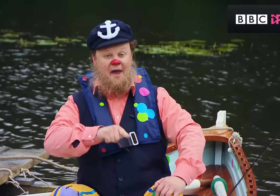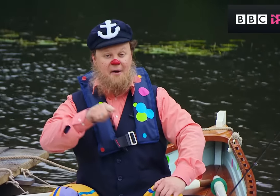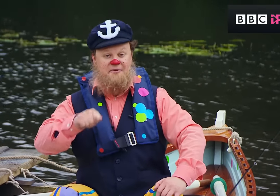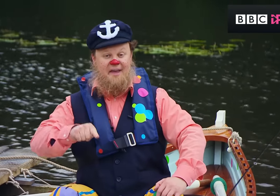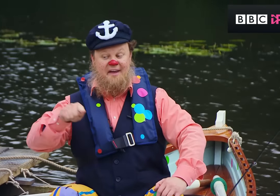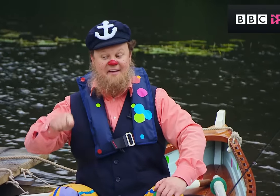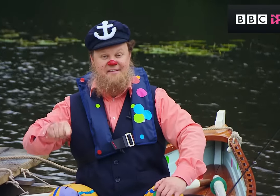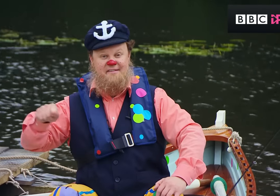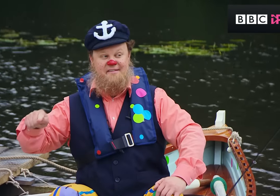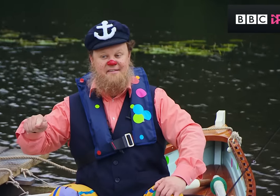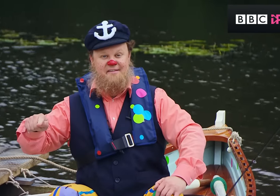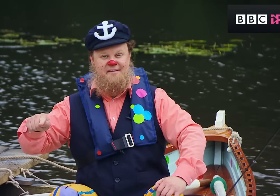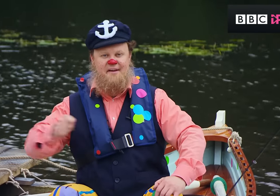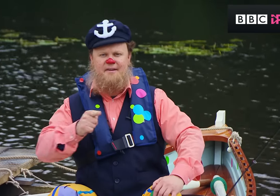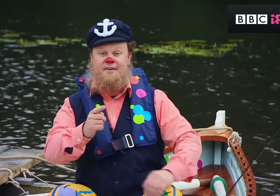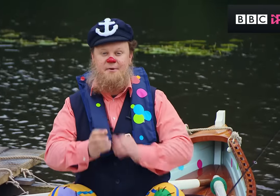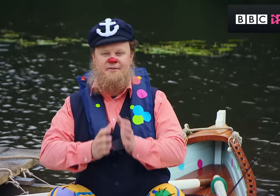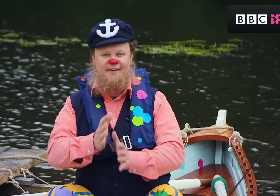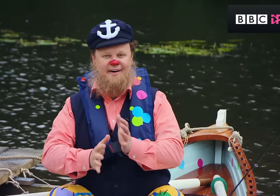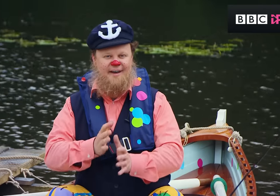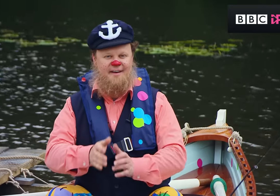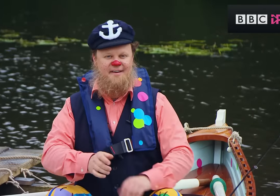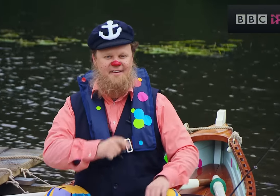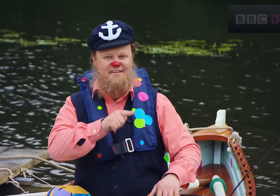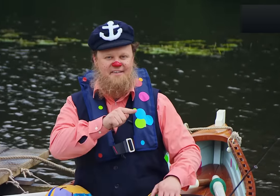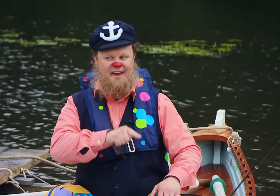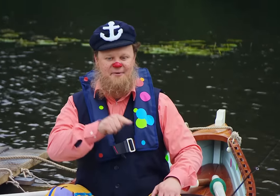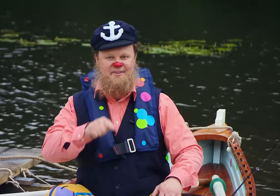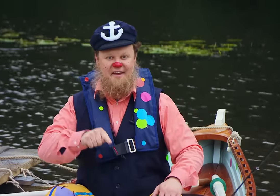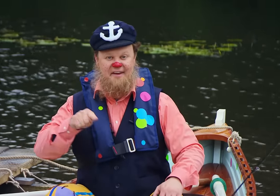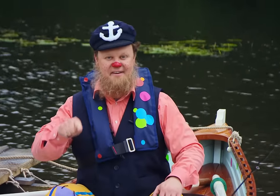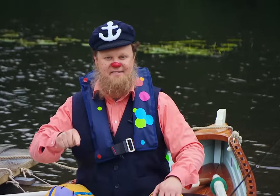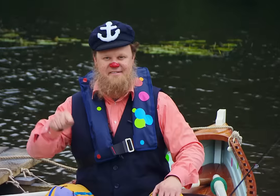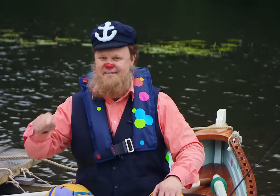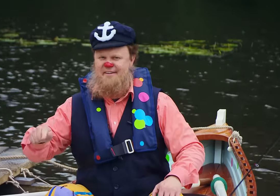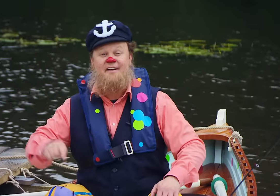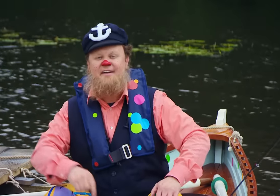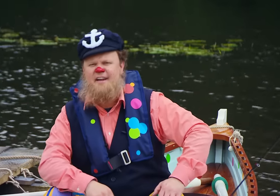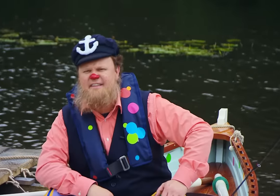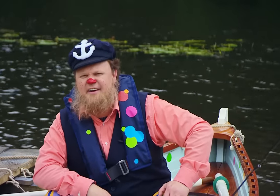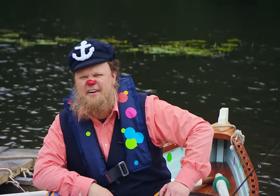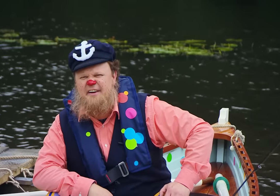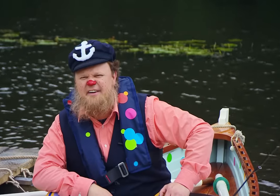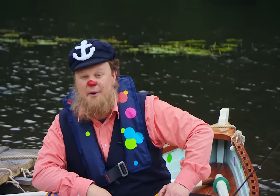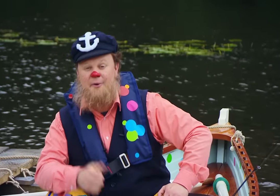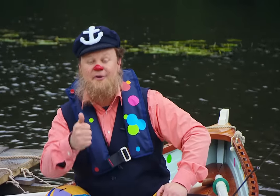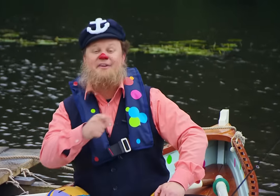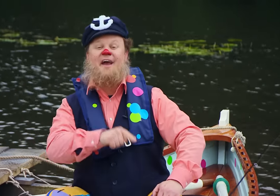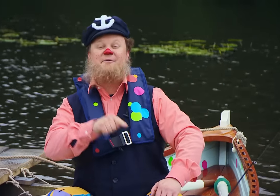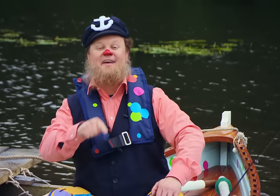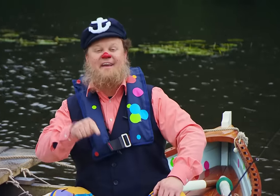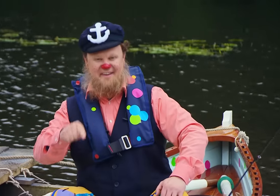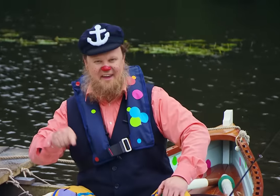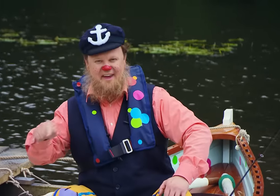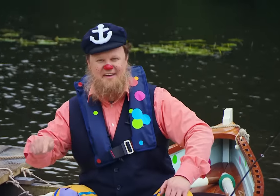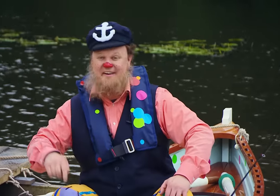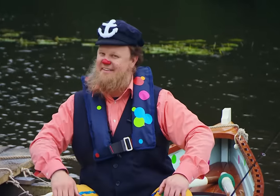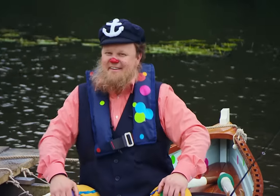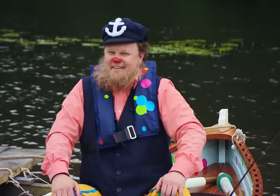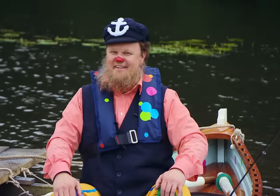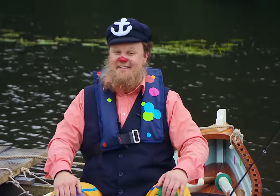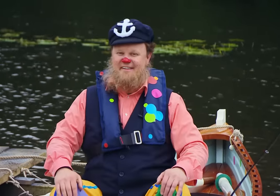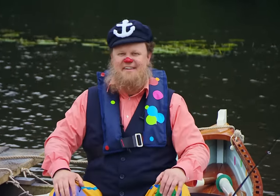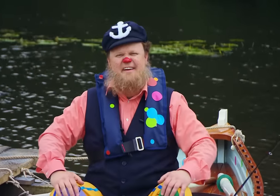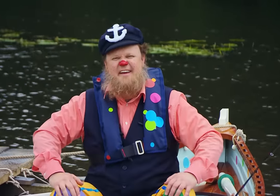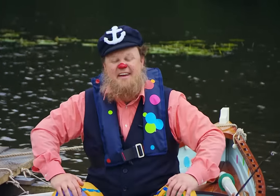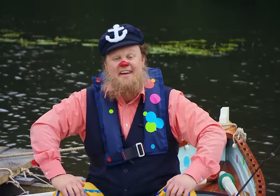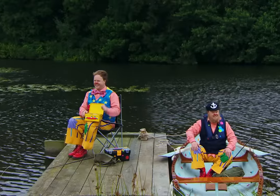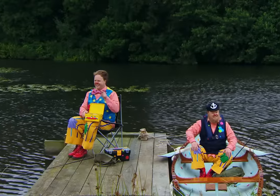counting you sign counting let's have a look oh good counting thank you fisherman tumble